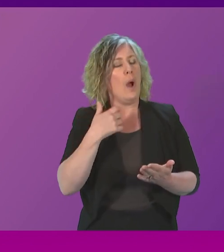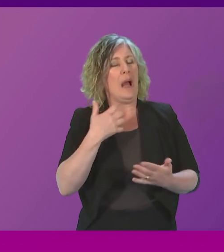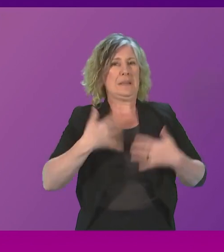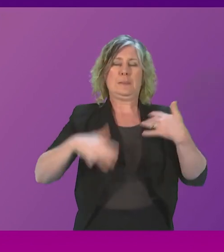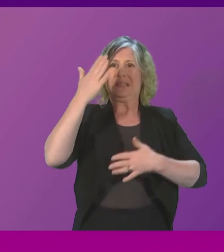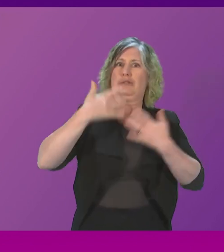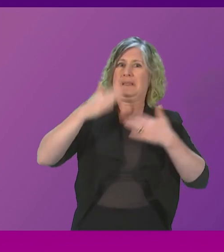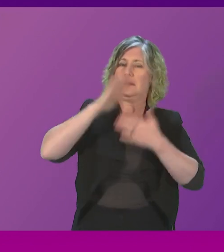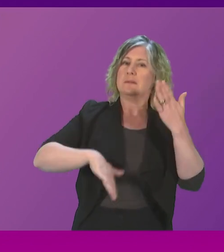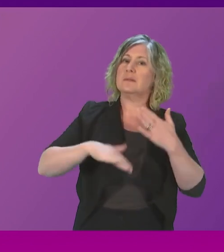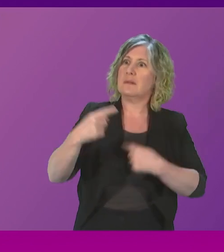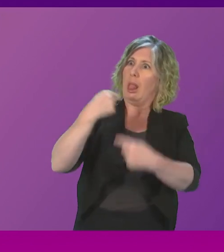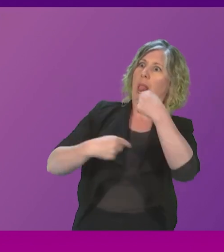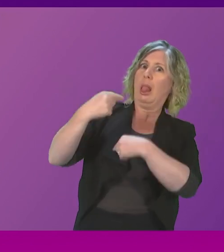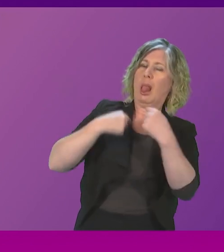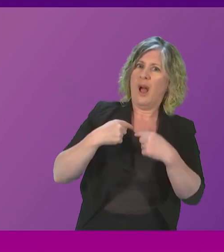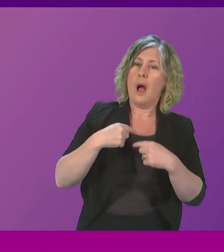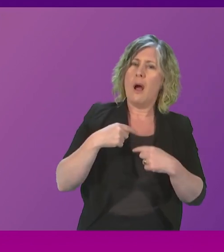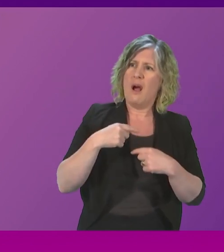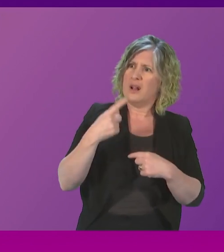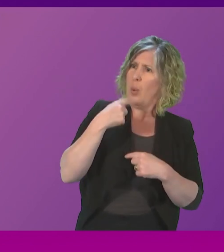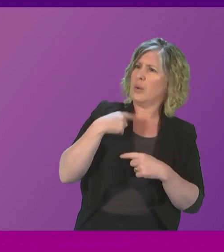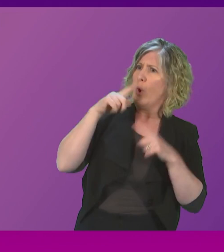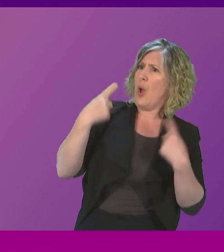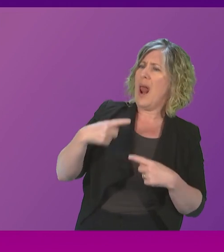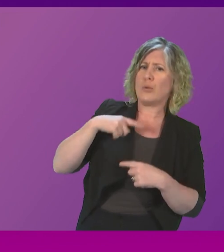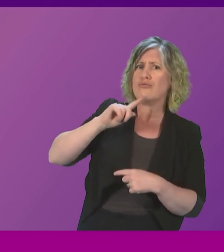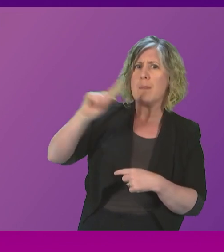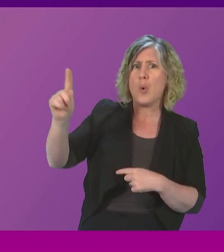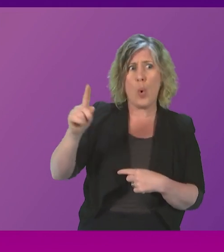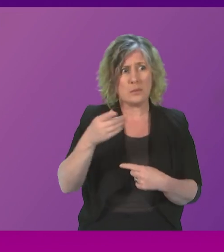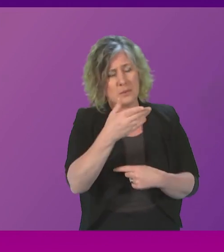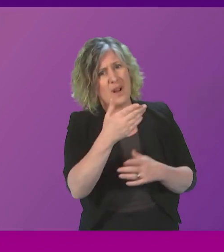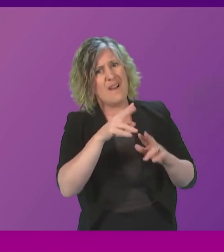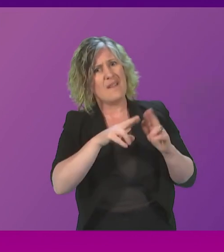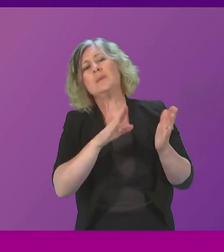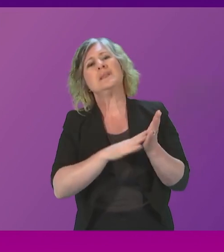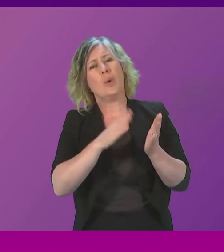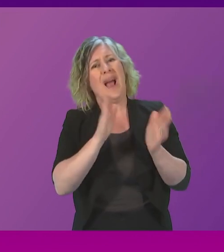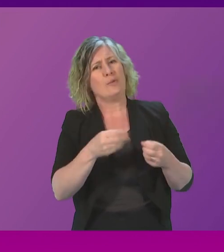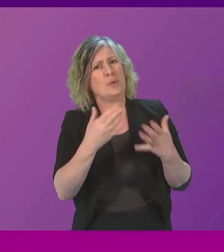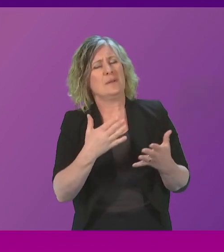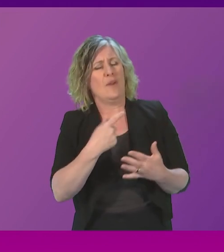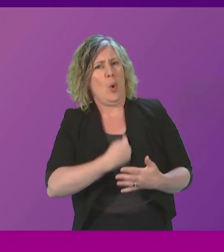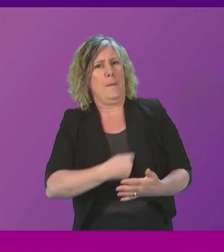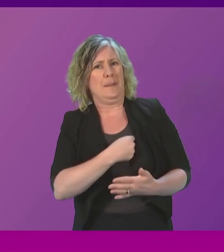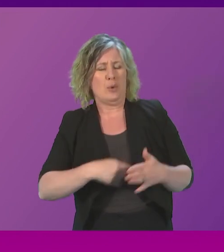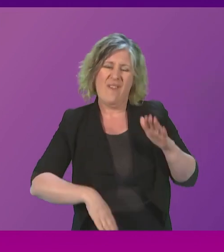to report crimes against them and will his Government commit to an independent investigation